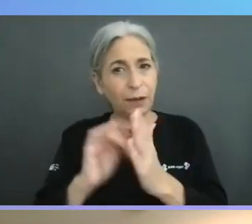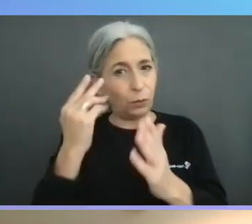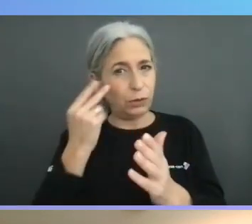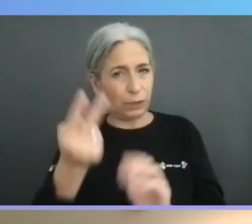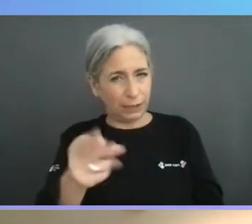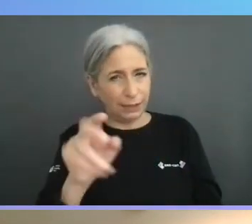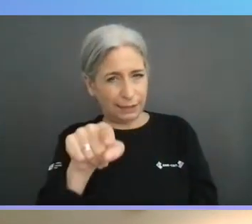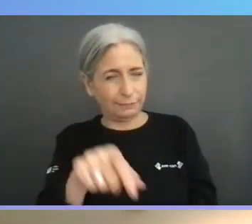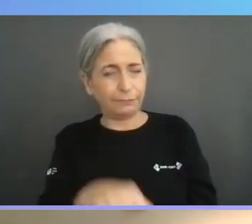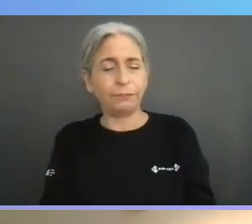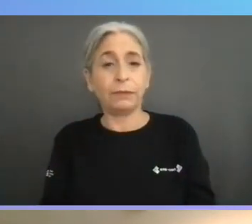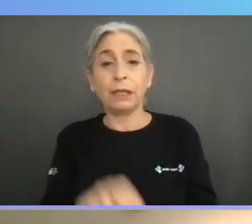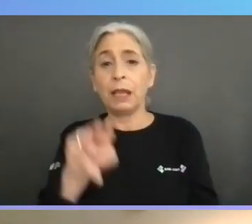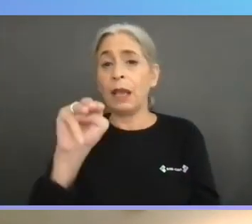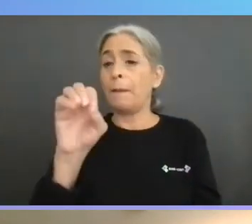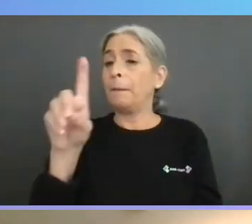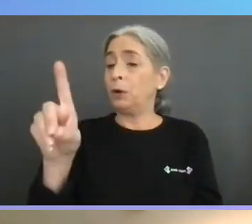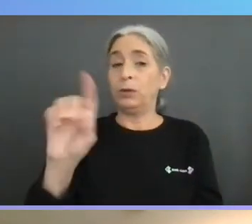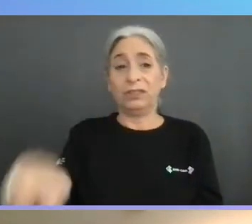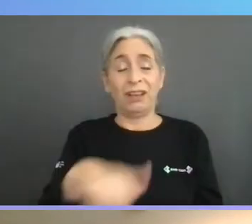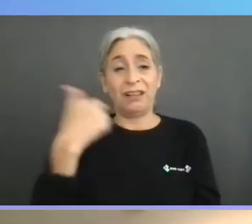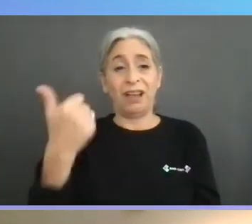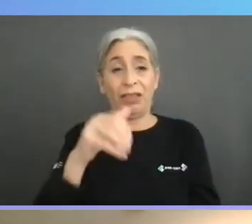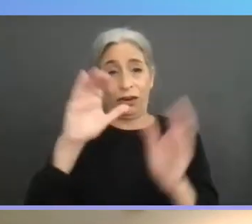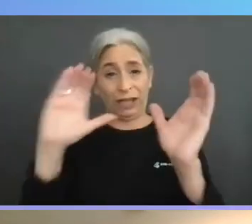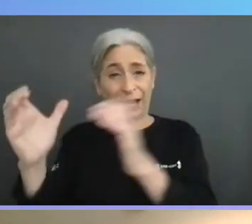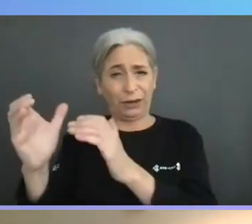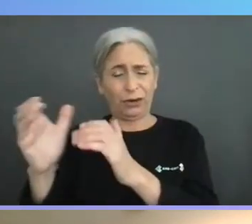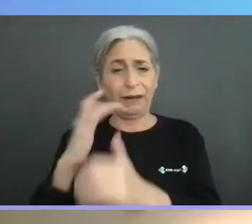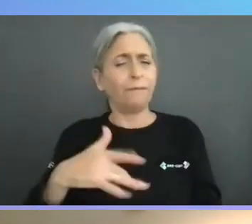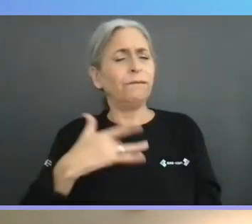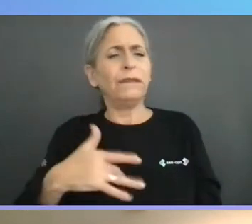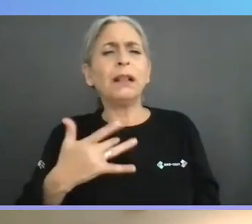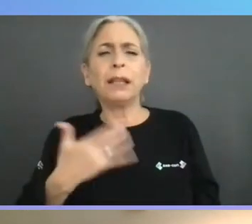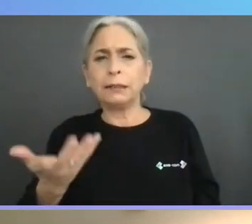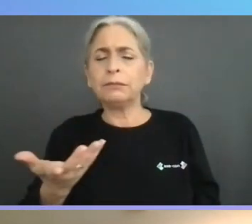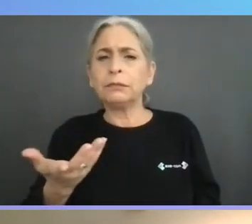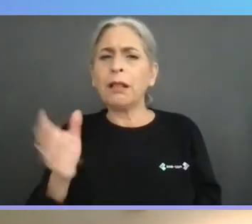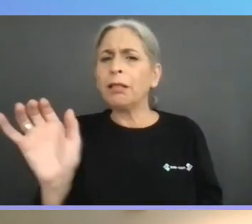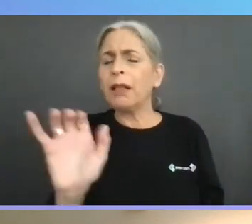mood is another category, a feeling like playful, joyful,